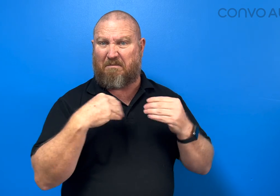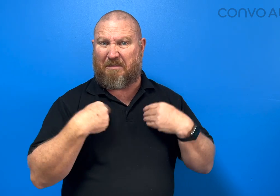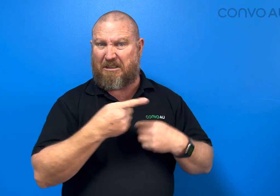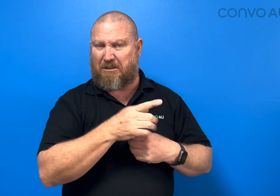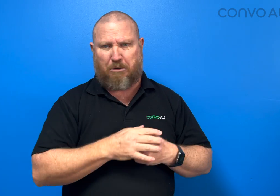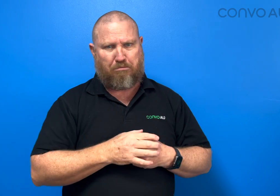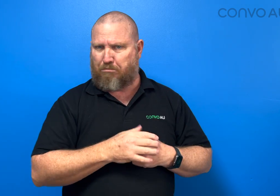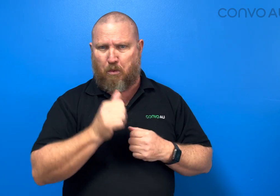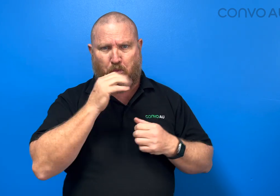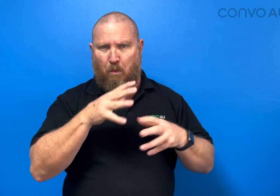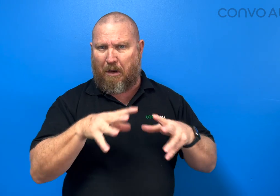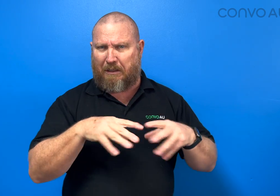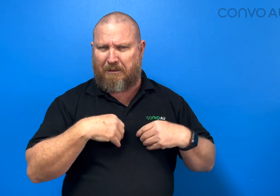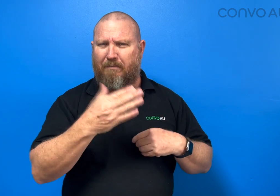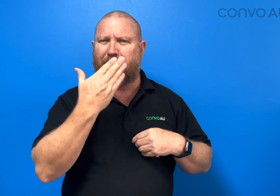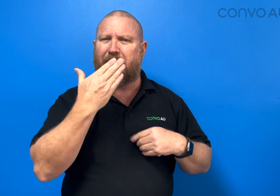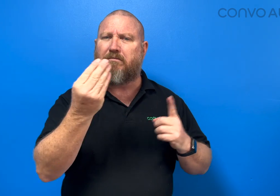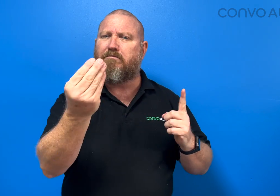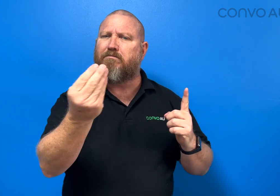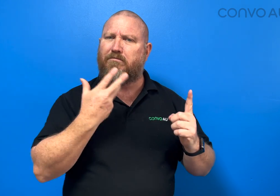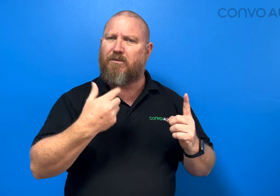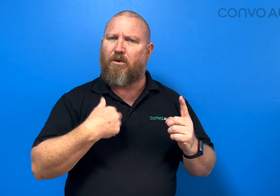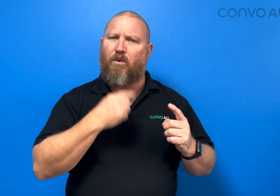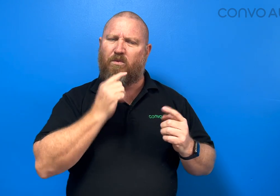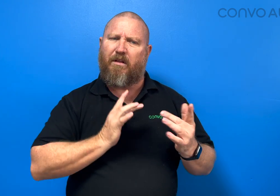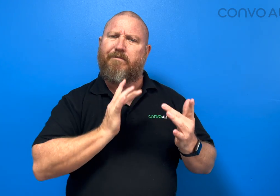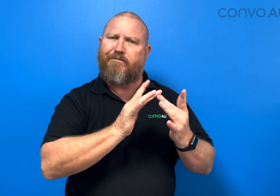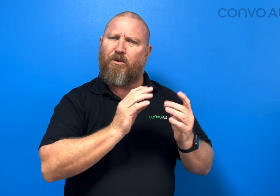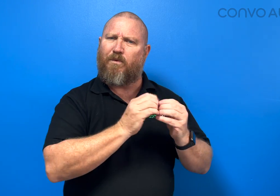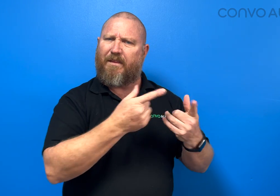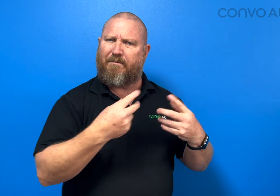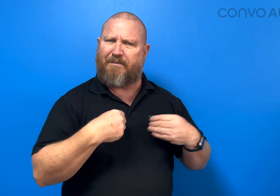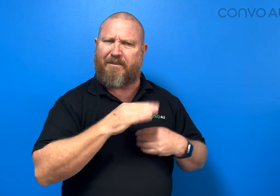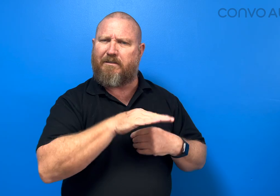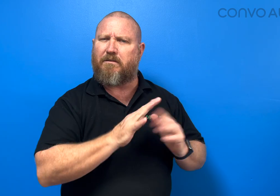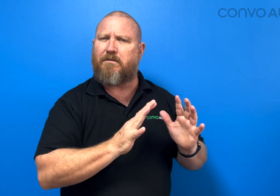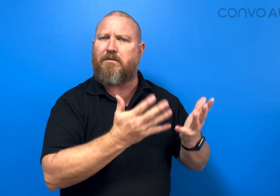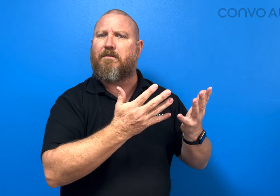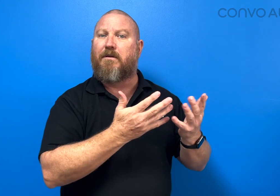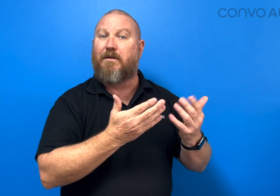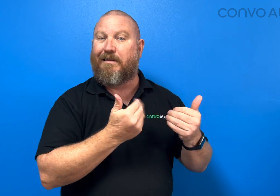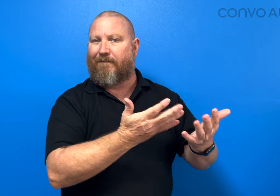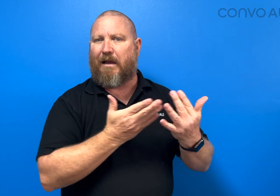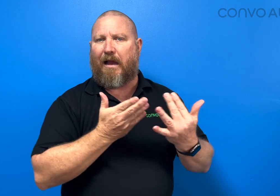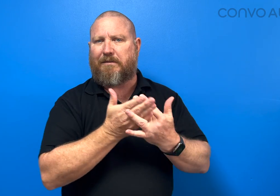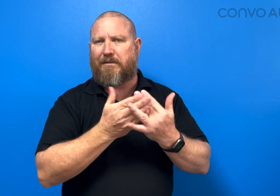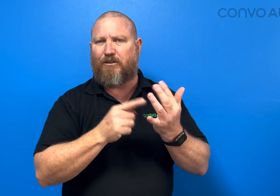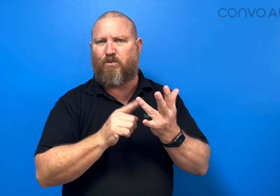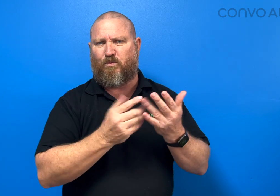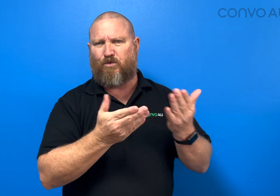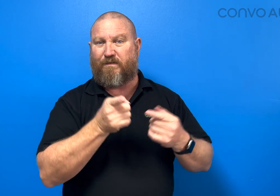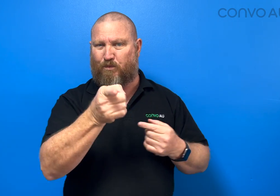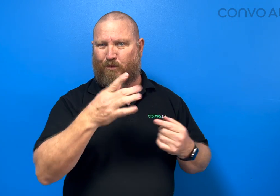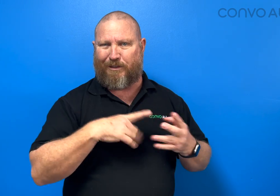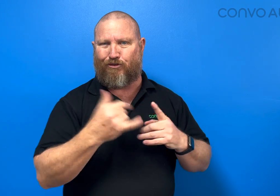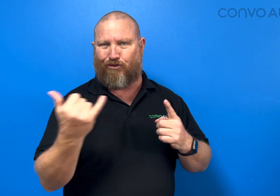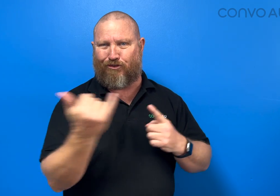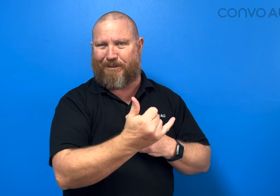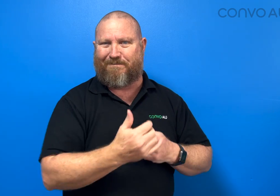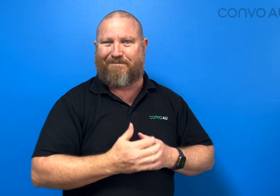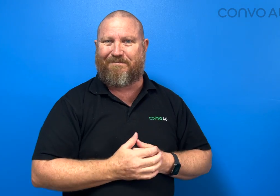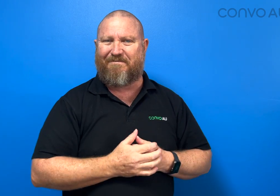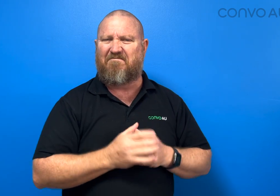services you wish to connect to, please let us know and we can work with you to address these issues,